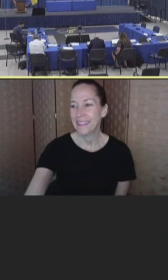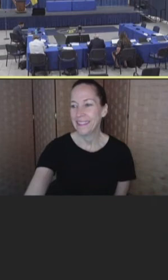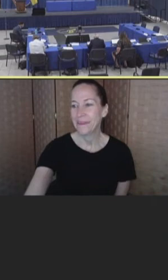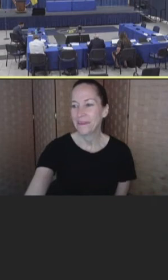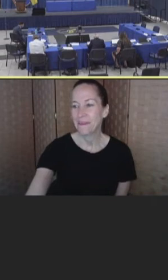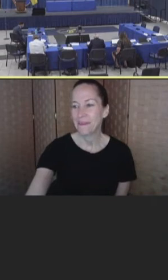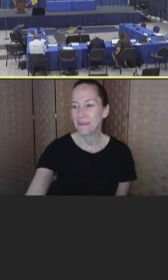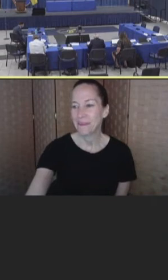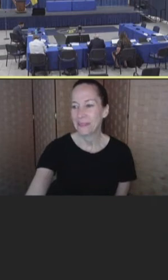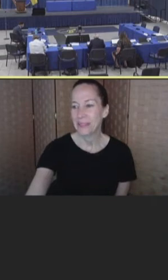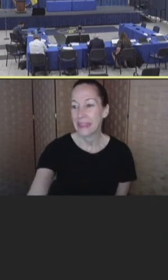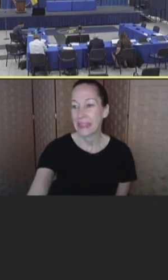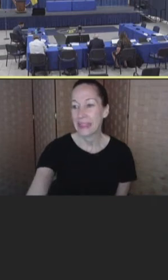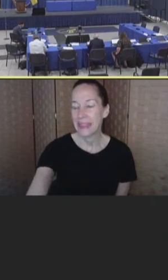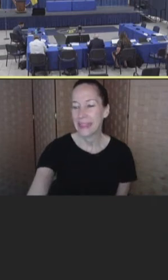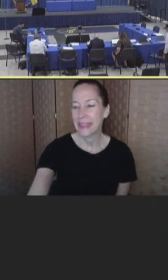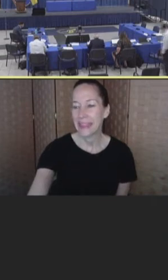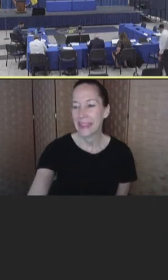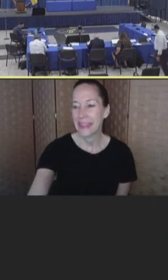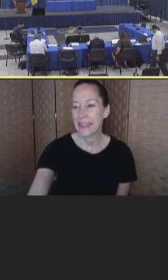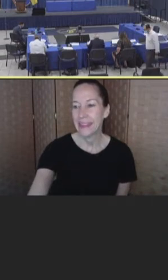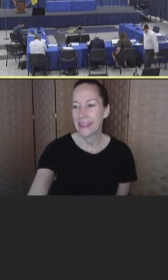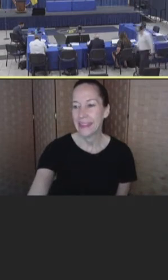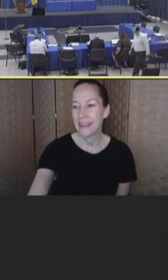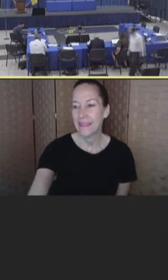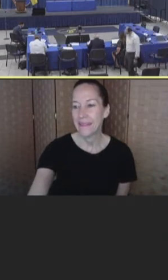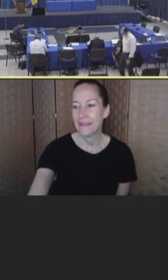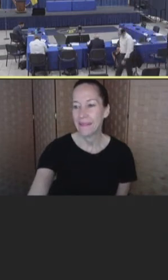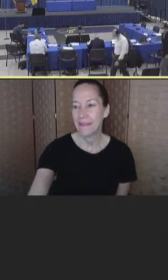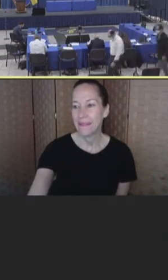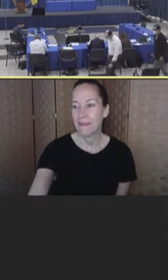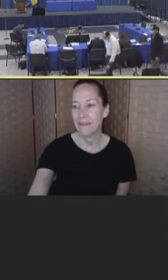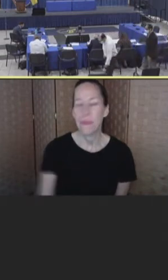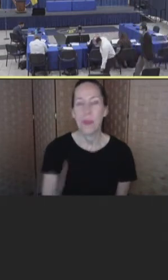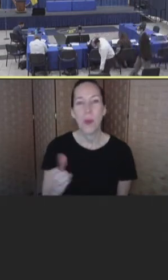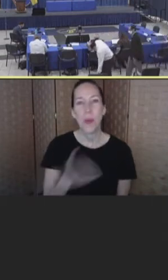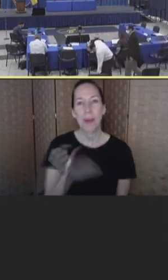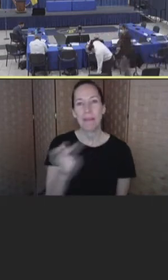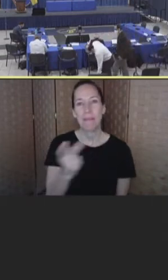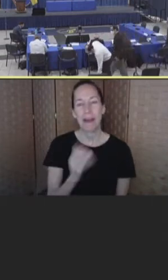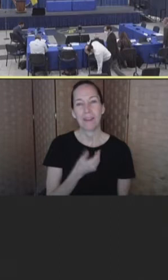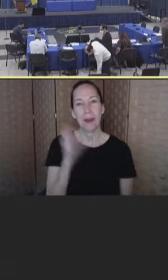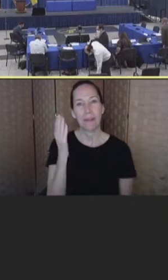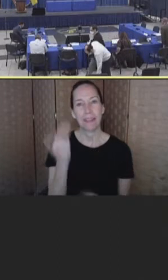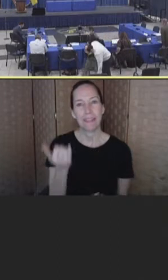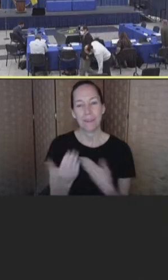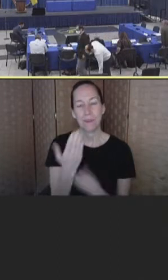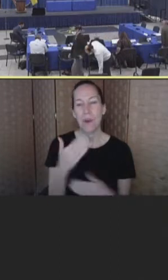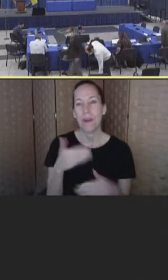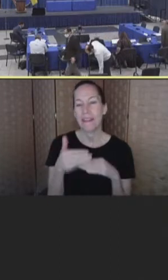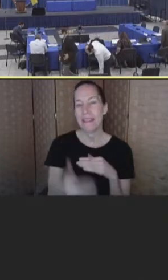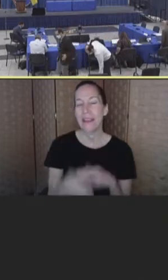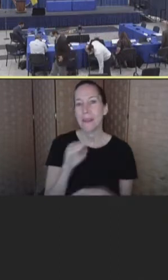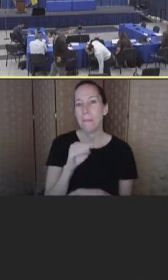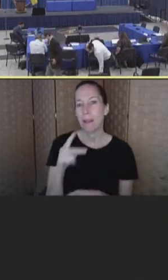Robert Hopkins: Our next presentation will be Monkeypox Vaccine Safety Review. In this panel,